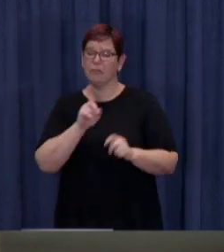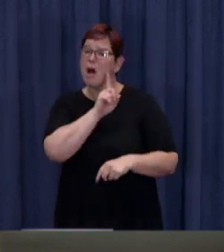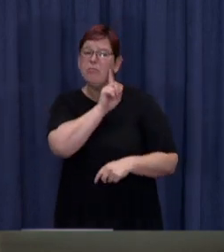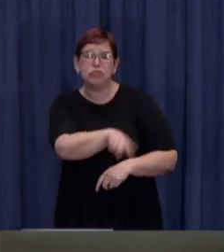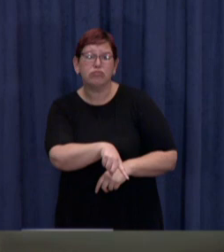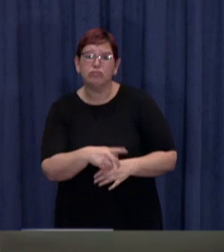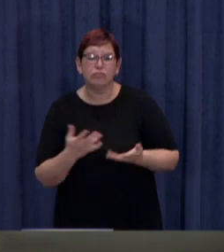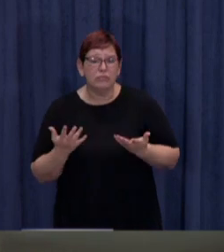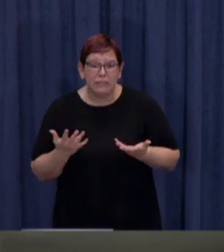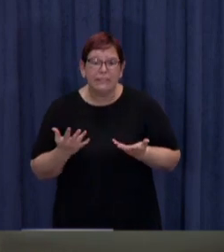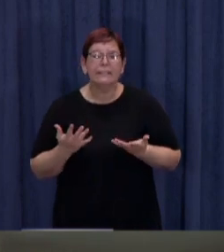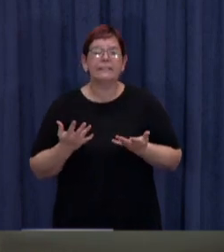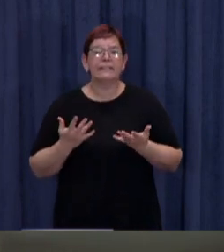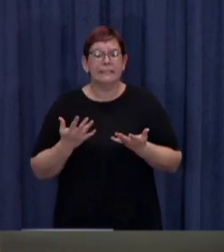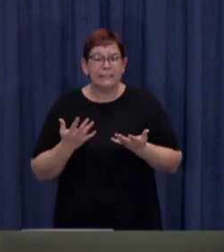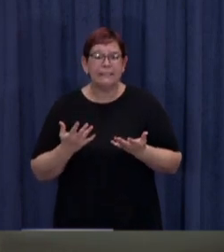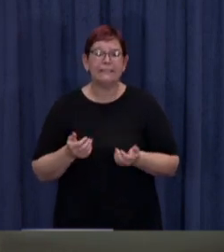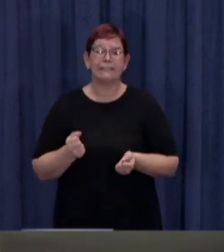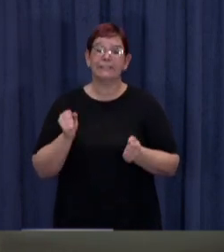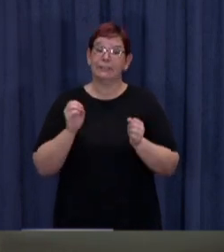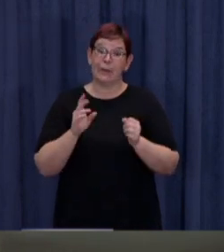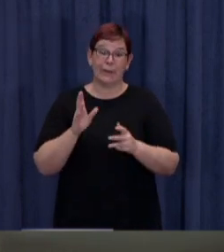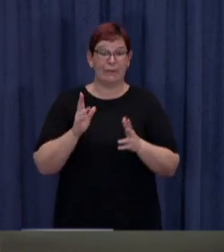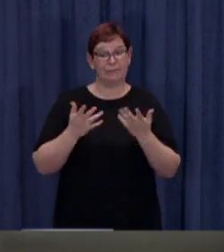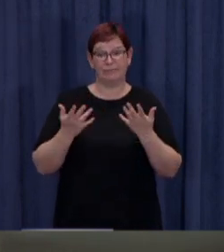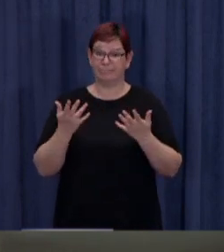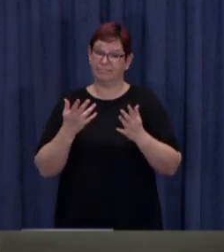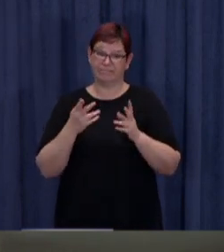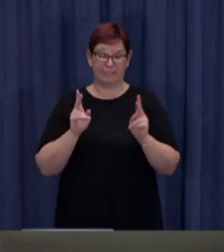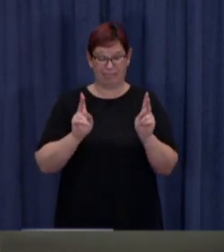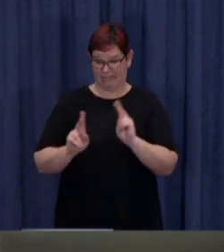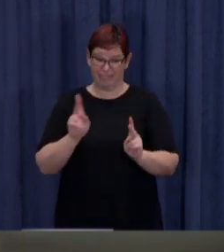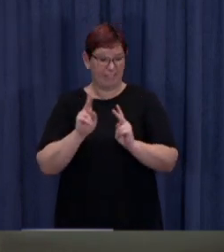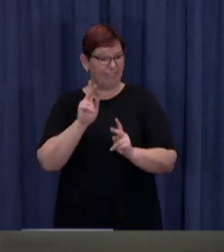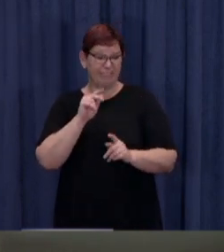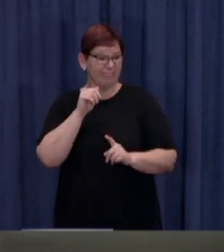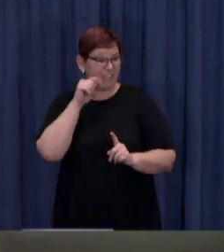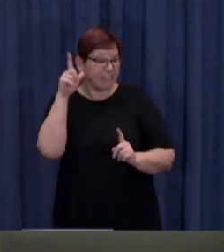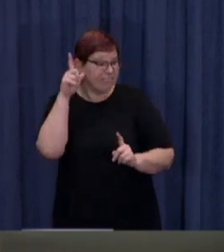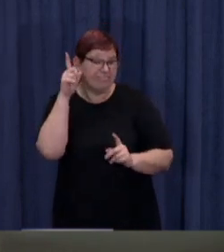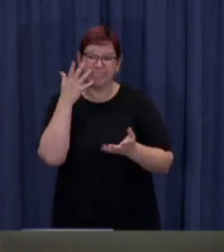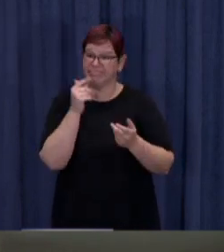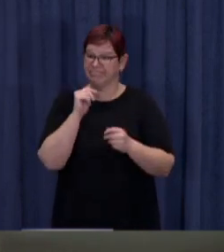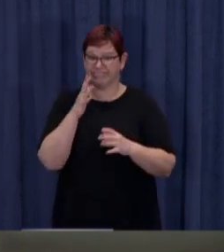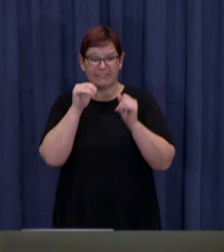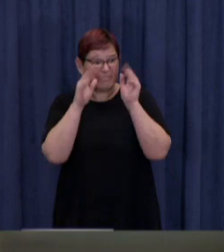there's some evidence that he could be right so I'm going to pursue that because I think we have to send the message loud and clear and every way